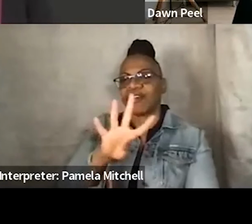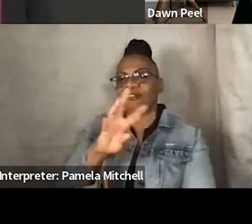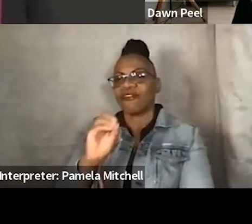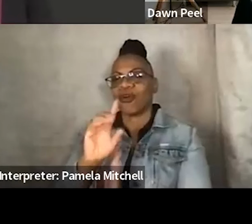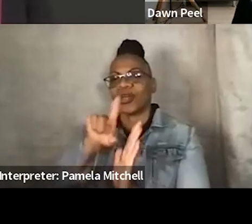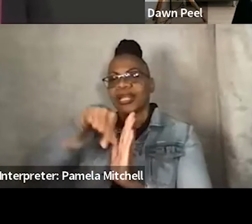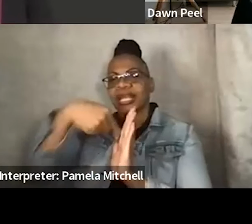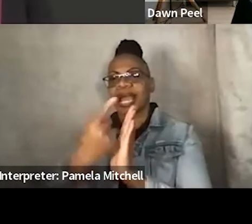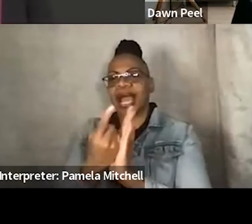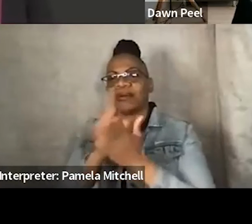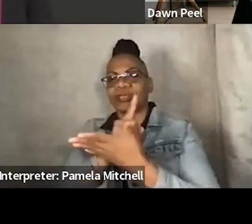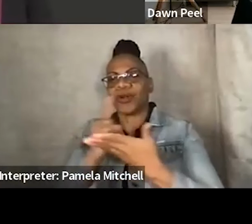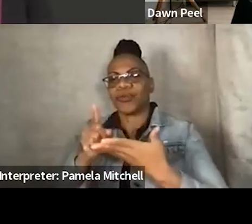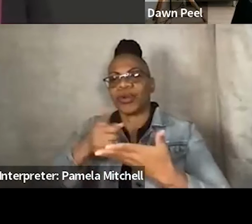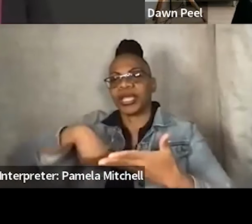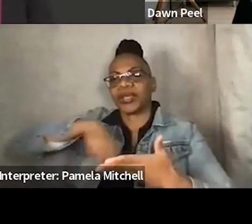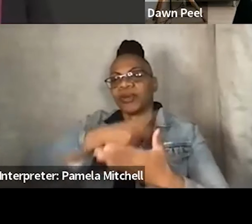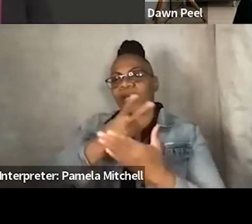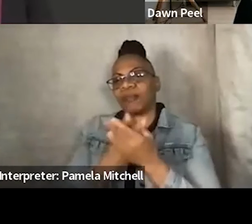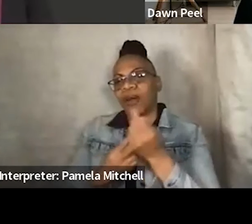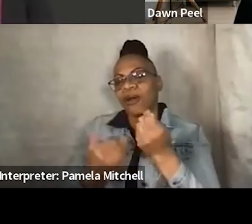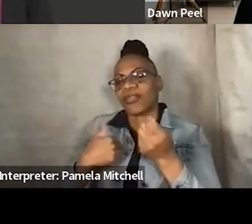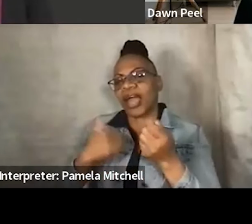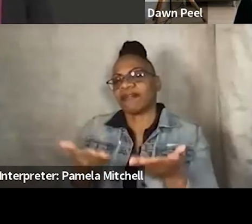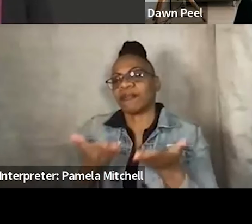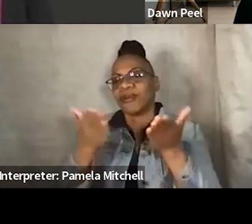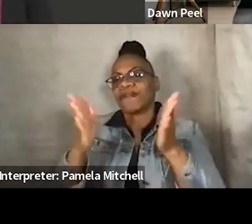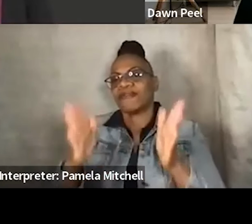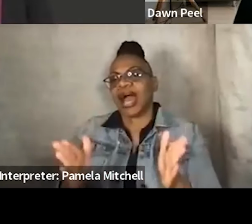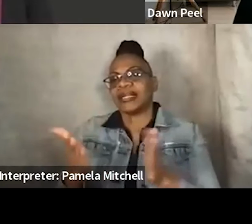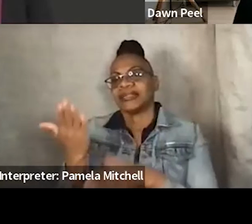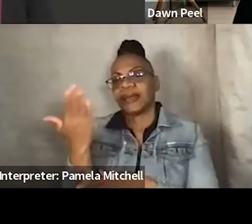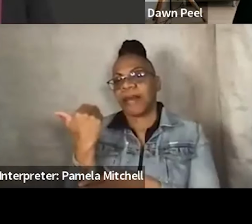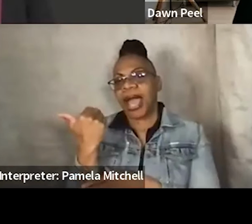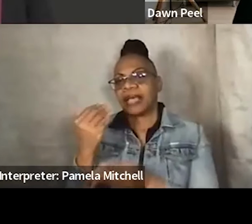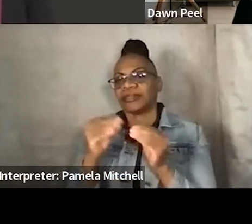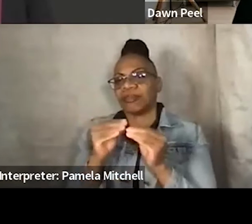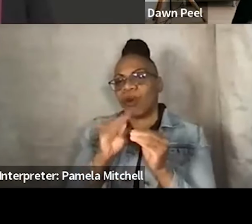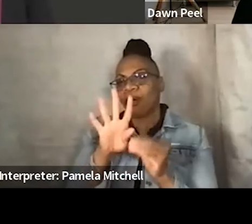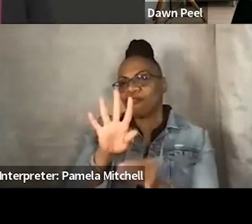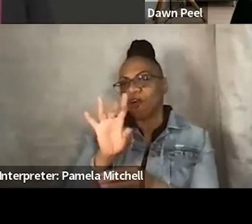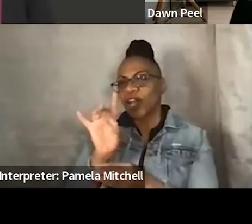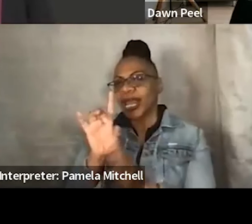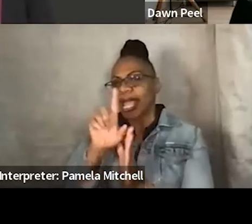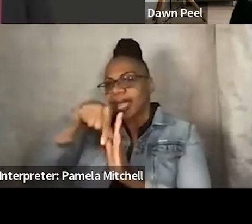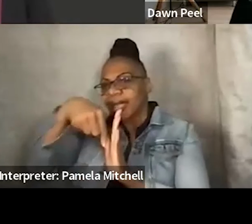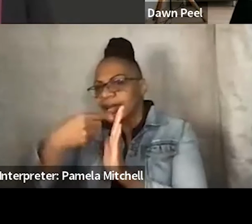We've also have providers in the past that, you know, have done more like the 48 hours or on,